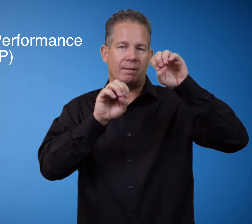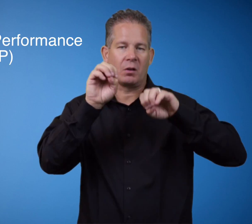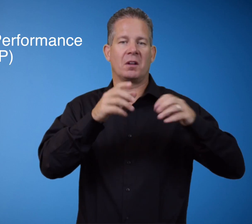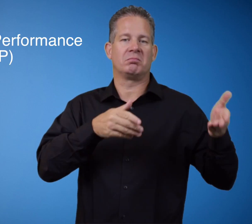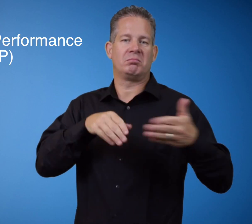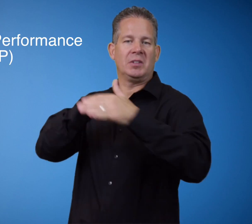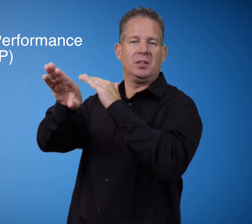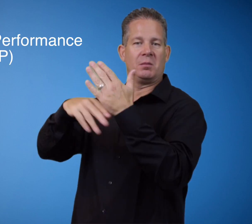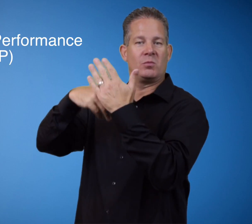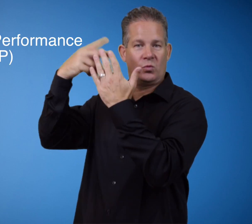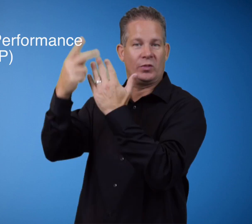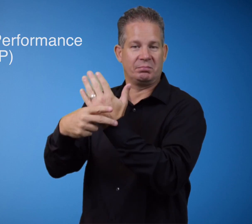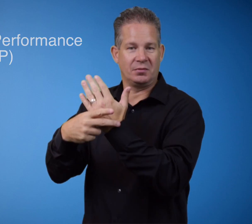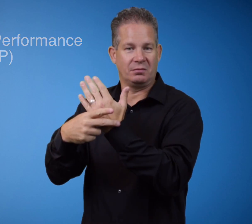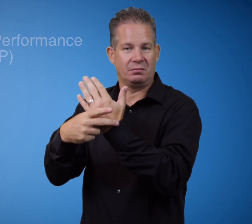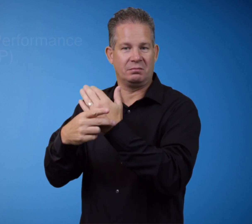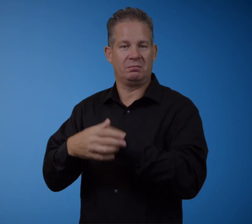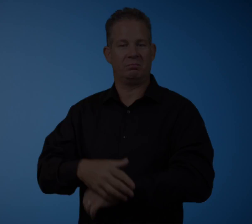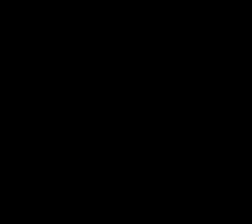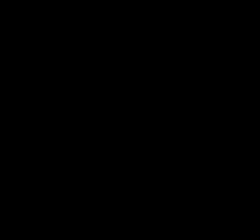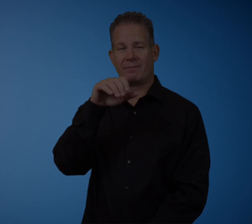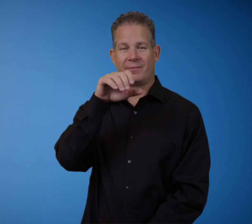They can use this to evaluate and get you into the appropriate programs.